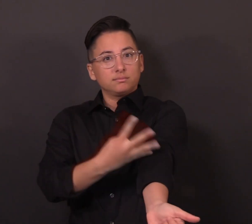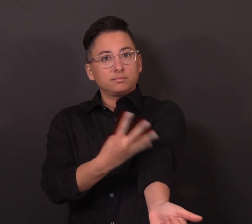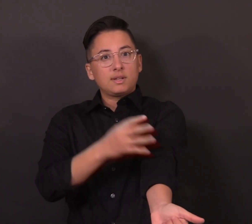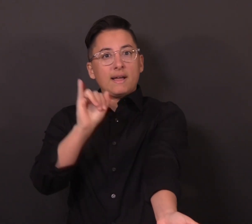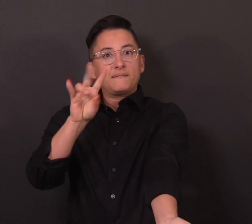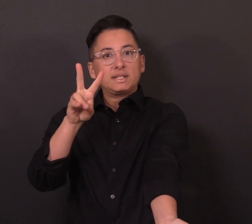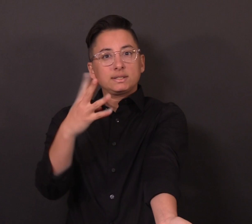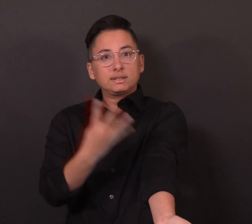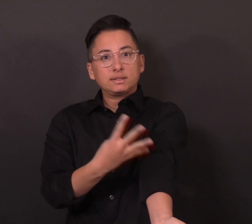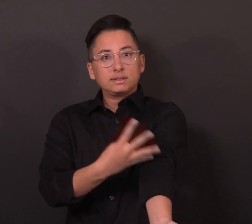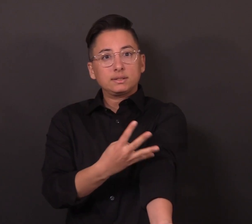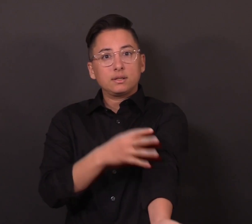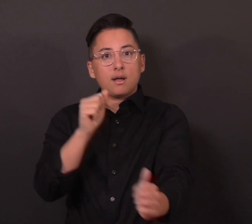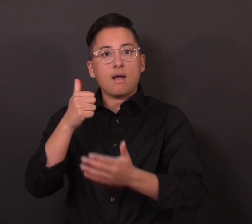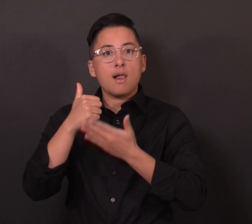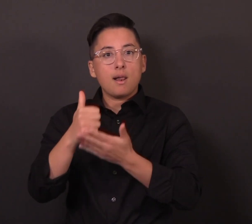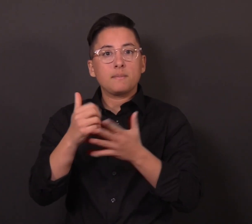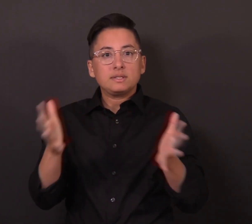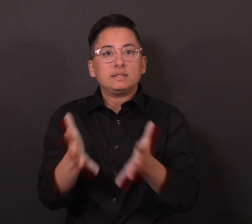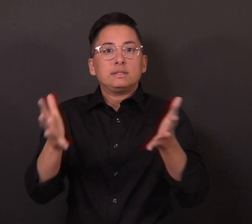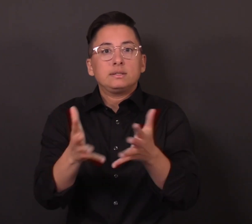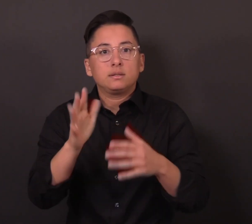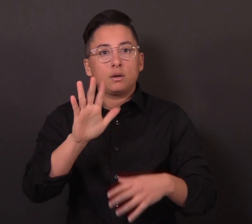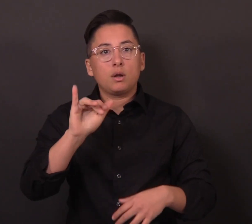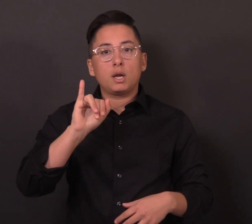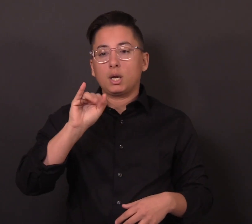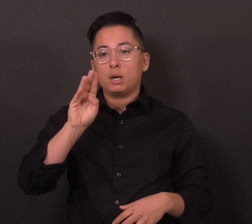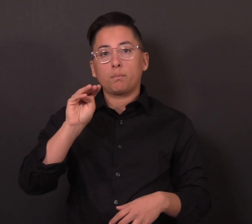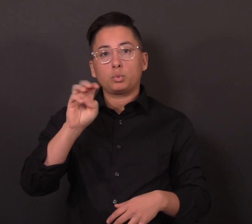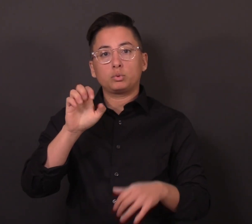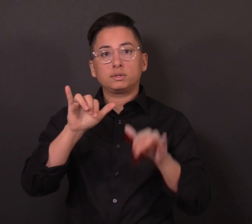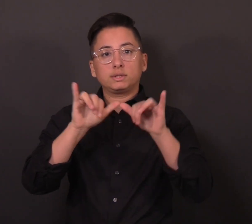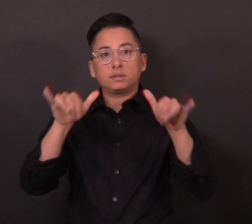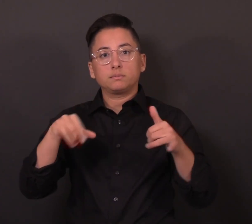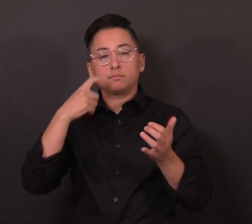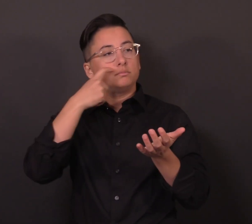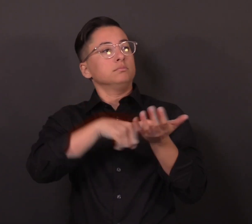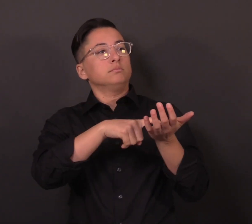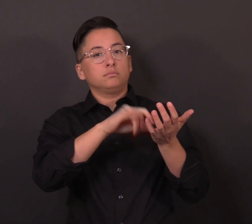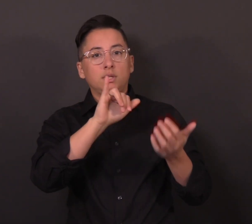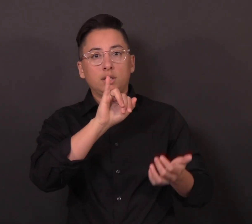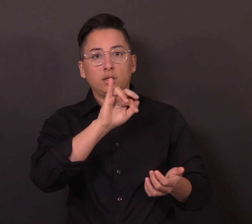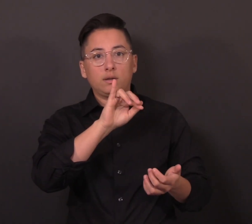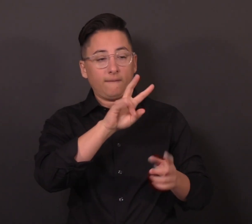are IV infusions that can help the immune system recognize the virus and neutralize it.